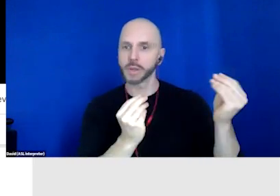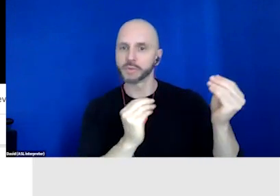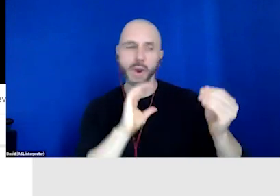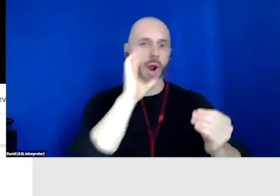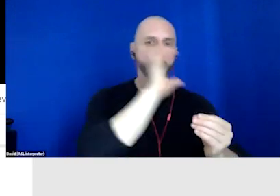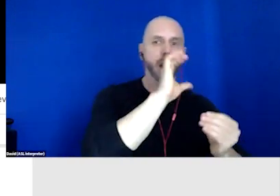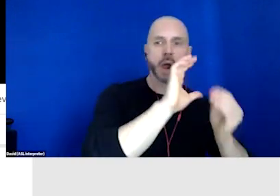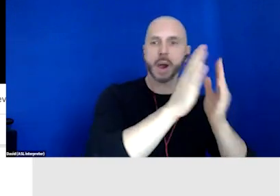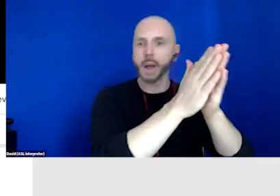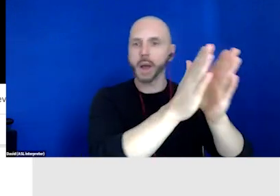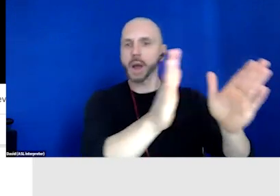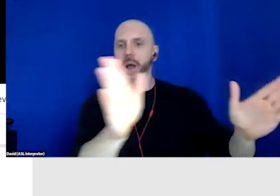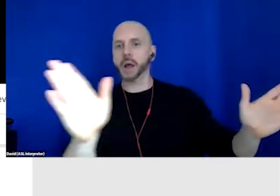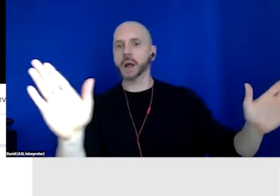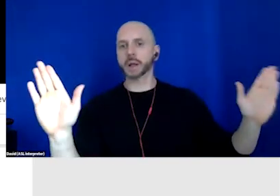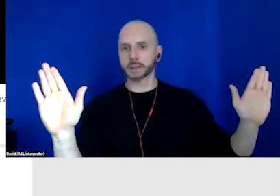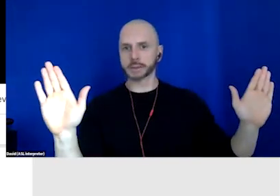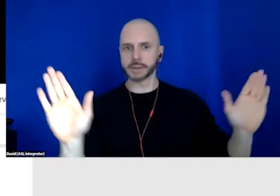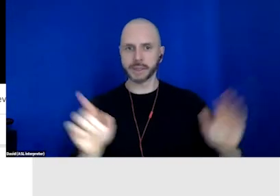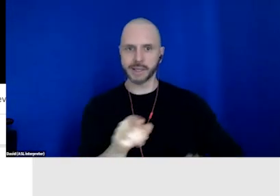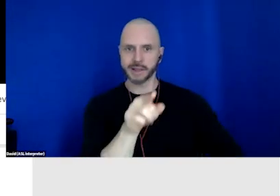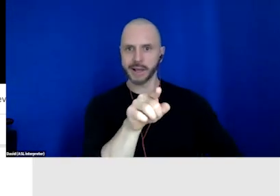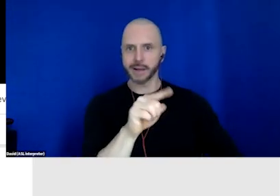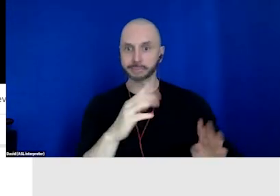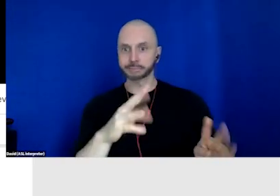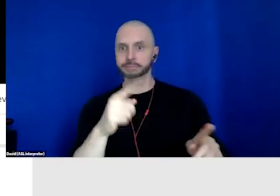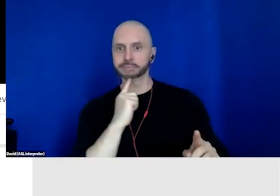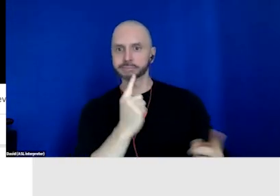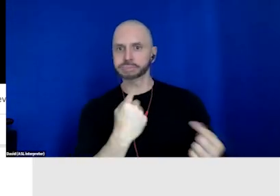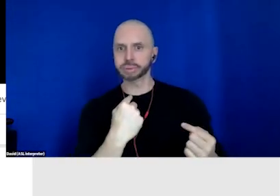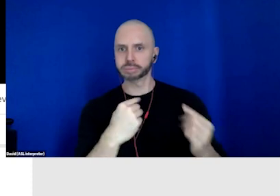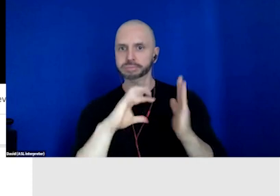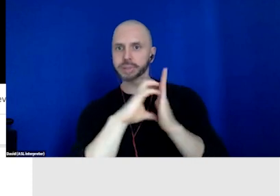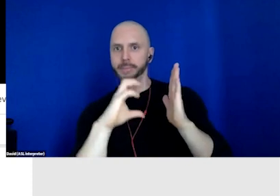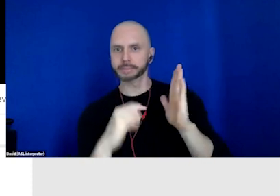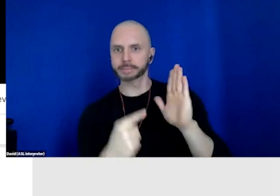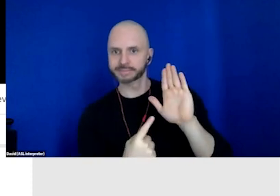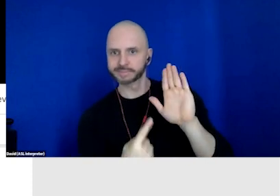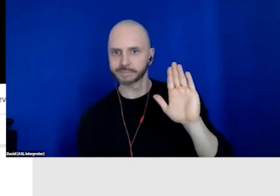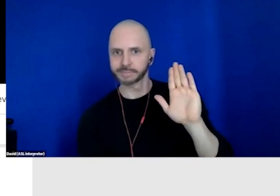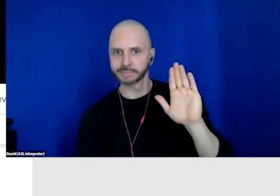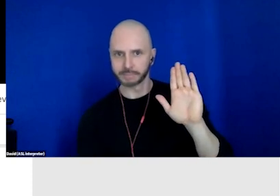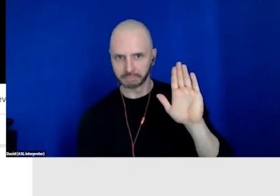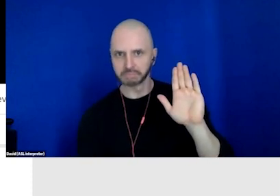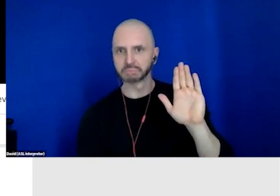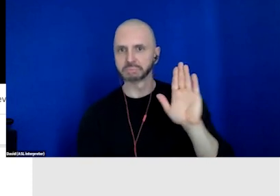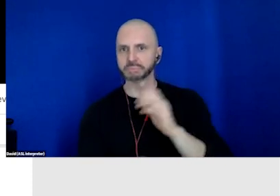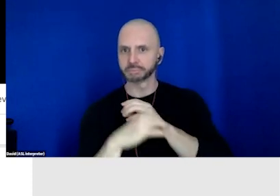And this will give me a response that's pretty comprehensive. It tells me what Single-Source